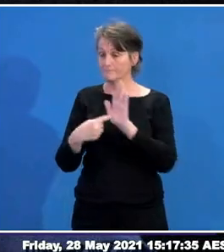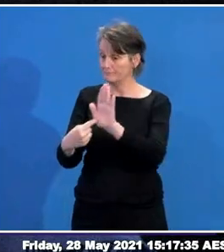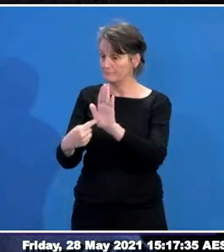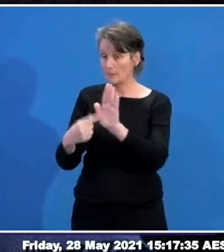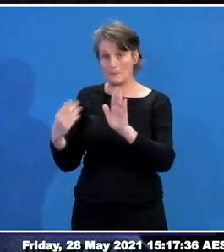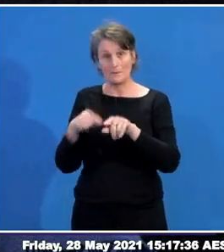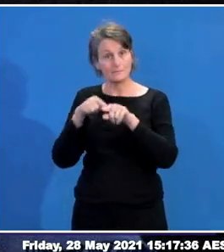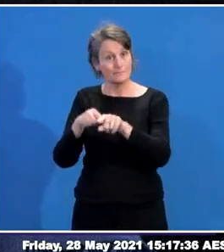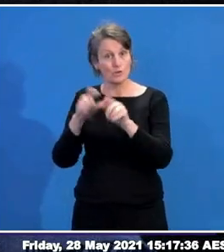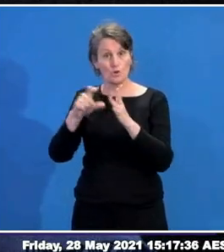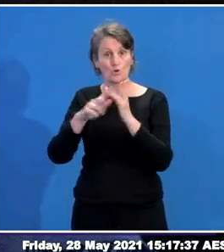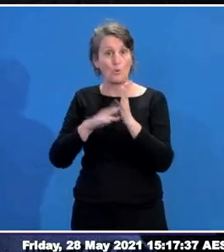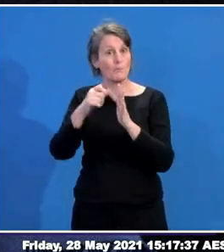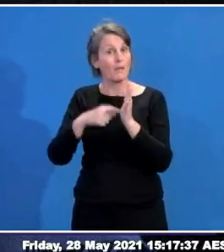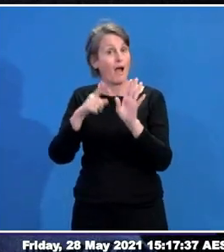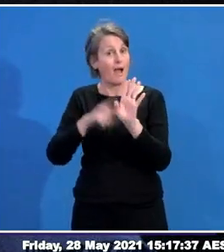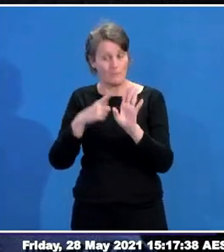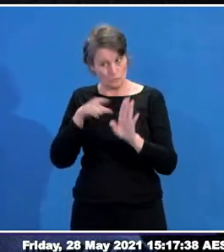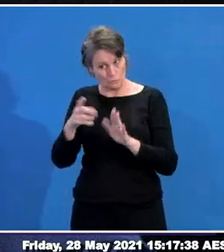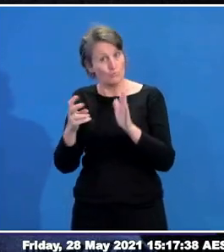to those conditions of registration.